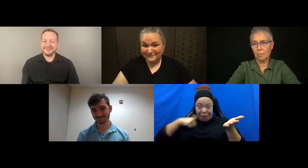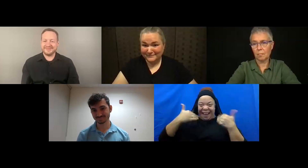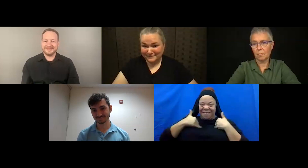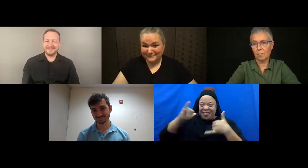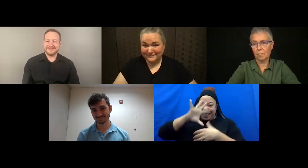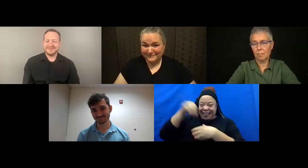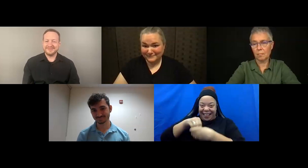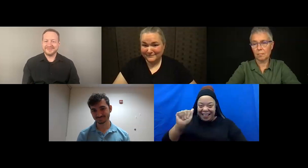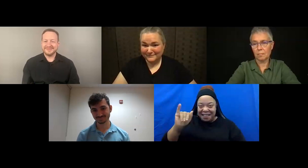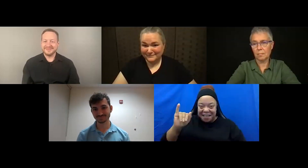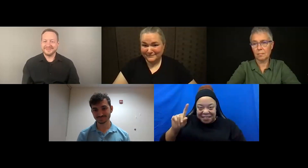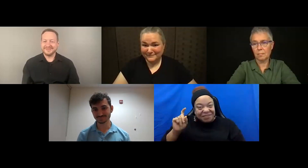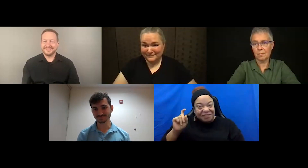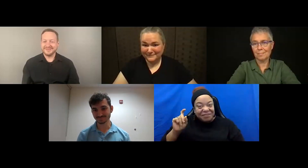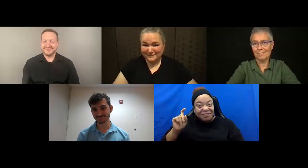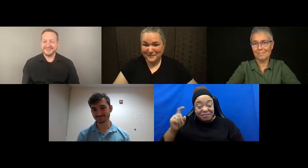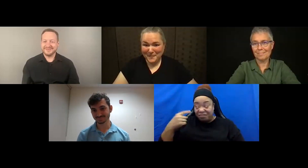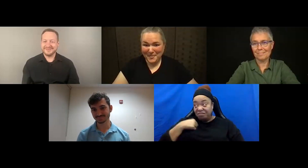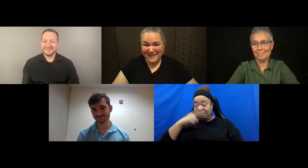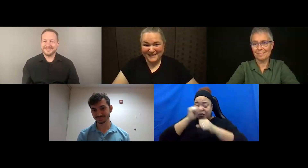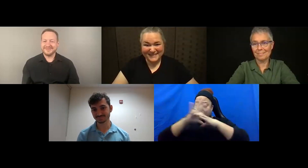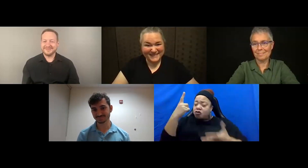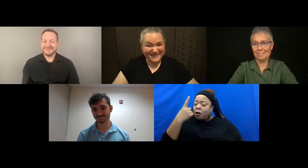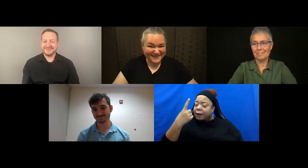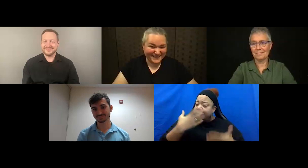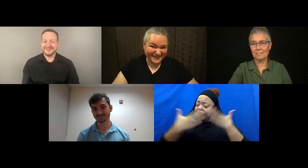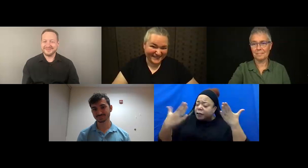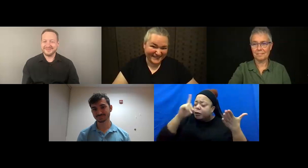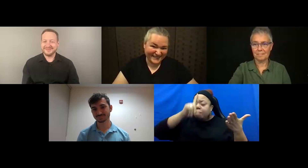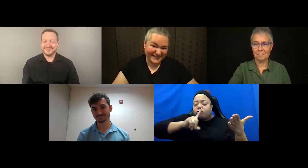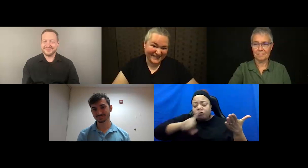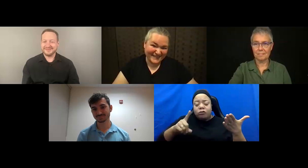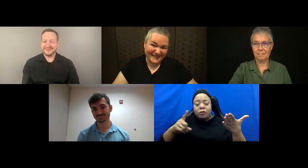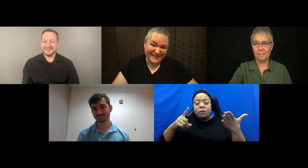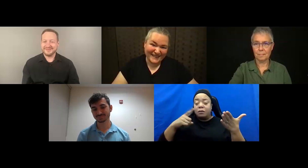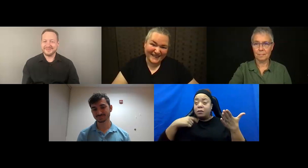World Peace! That's definitely something we want. Could we wish for world peace in AI? For